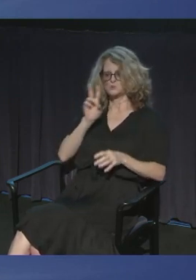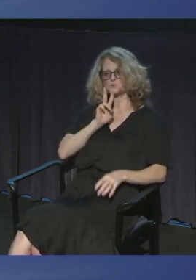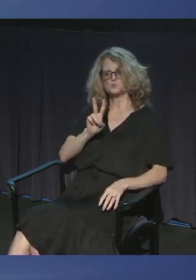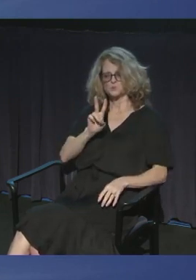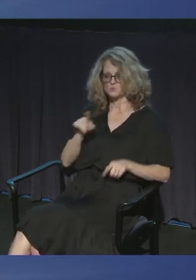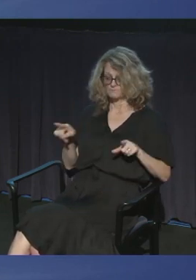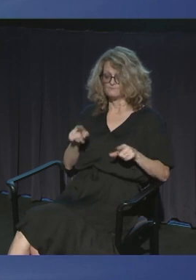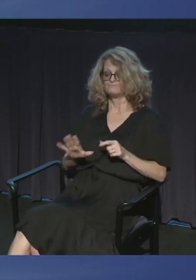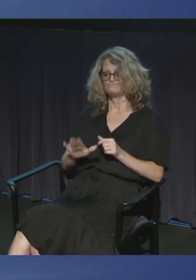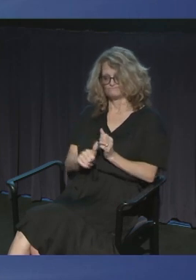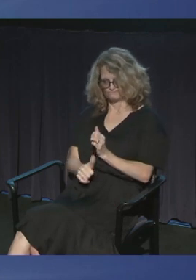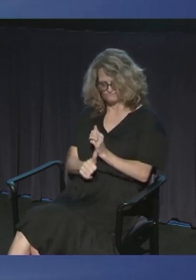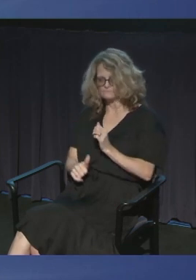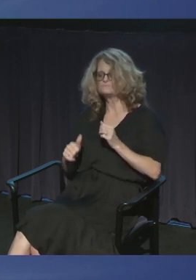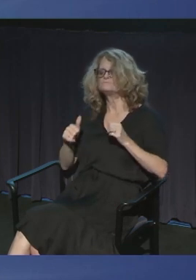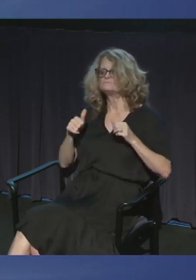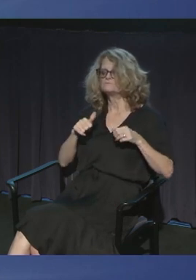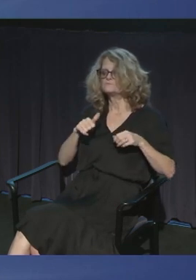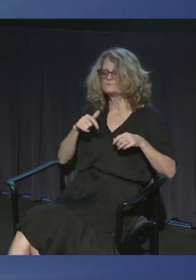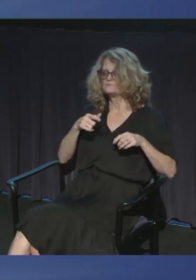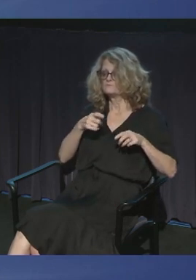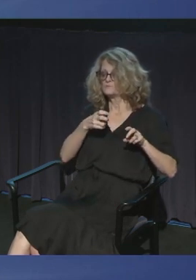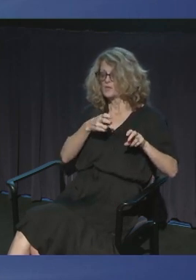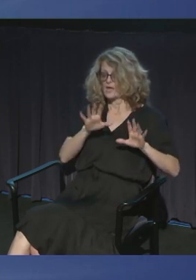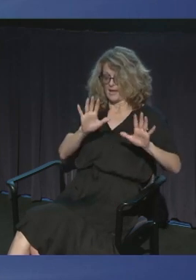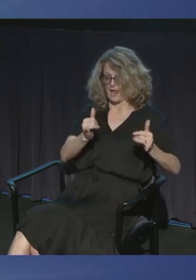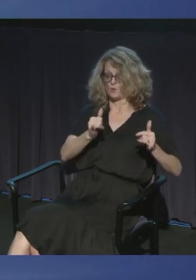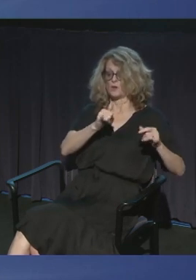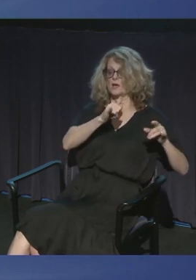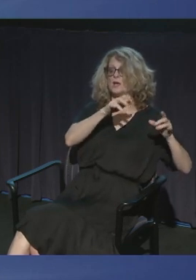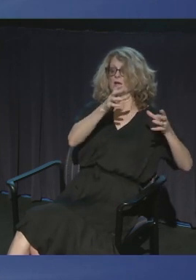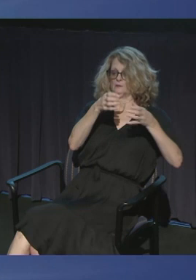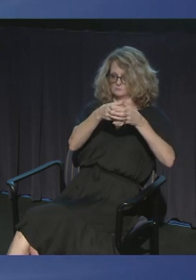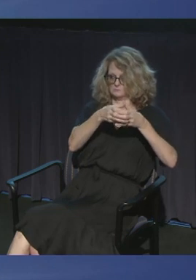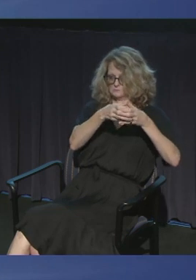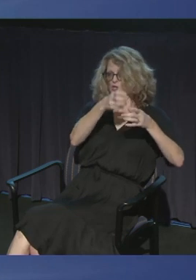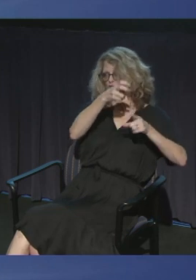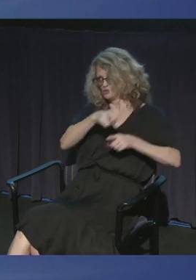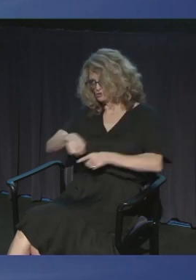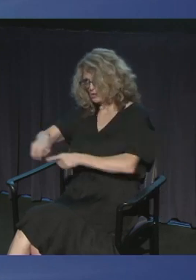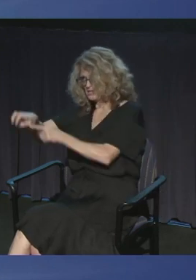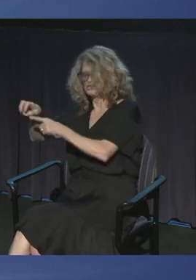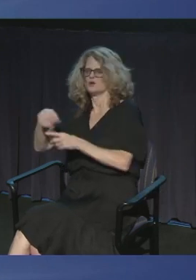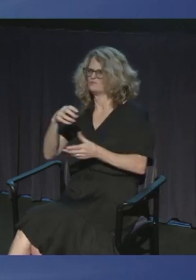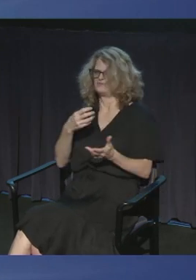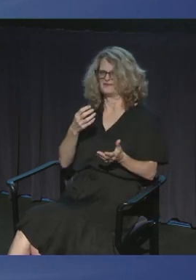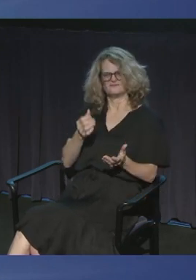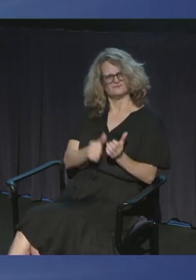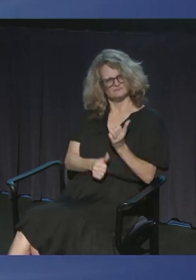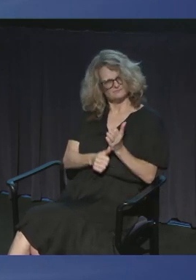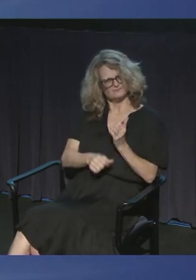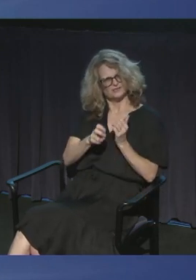FECAL MATERIAL AND TRANSFER THEM INTO GERM-FREE MICE. WE ALSO DID THIS WITH JUST NORMAL